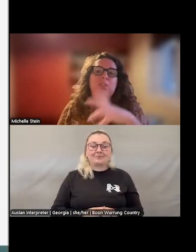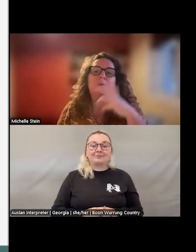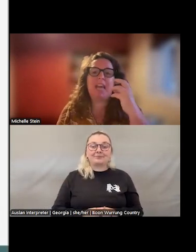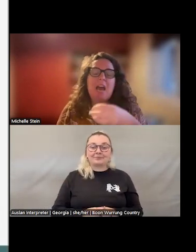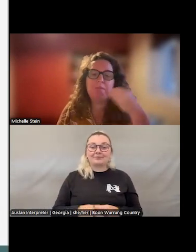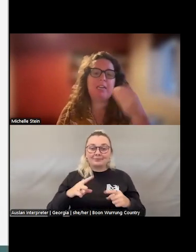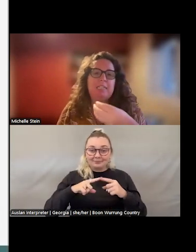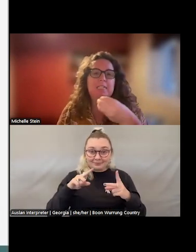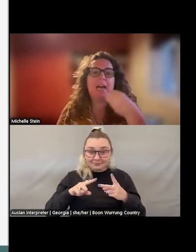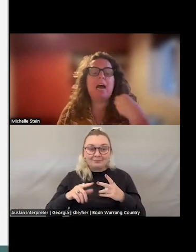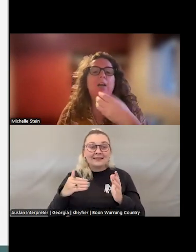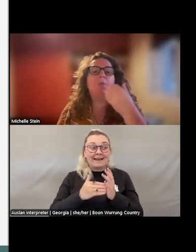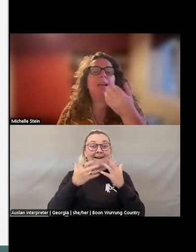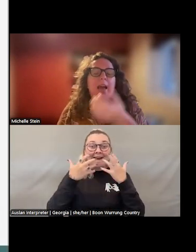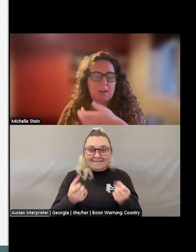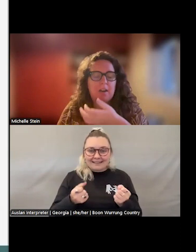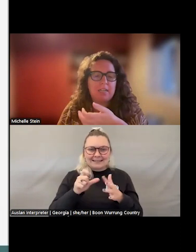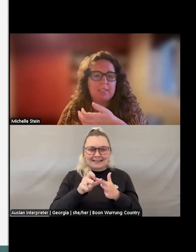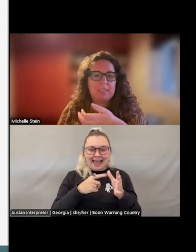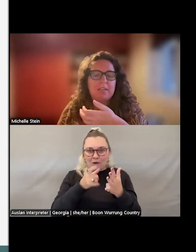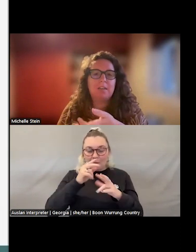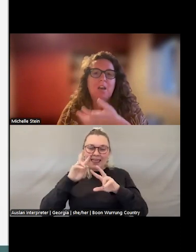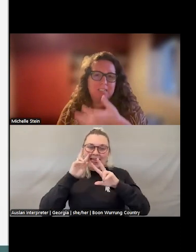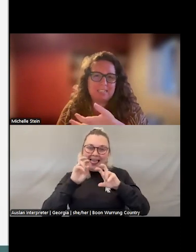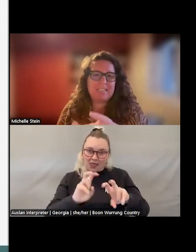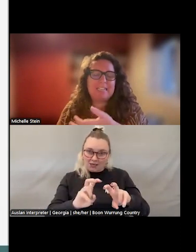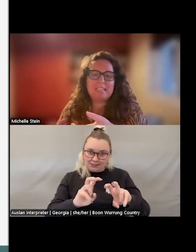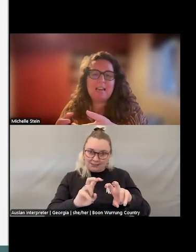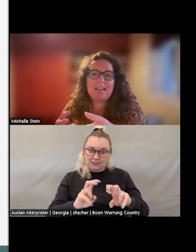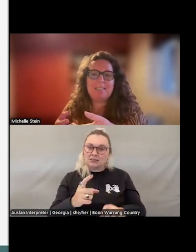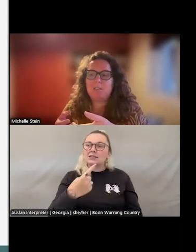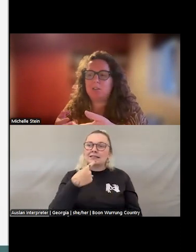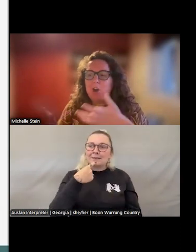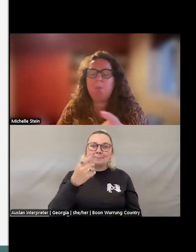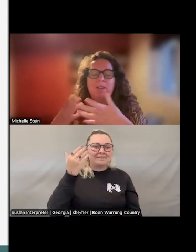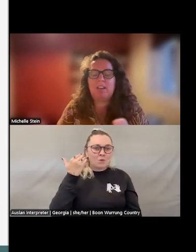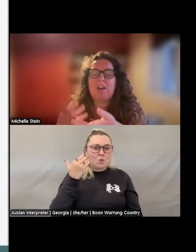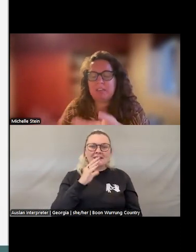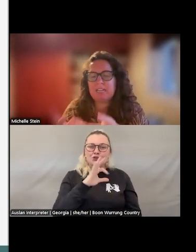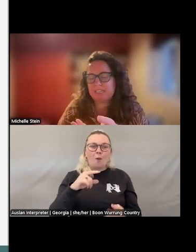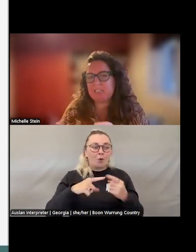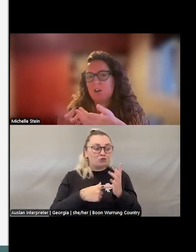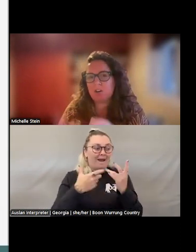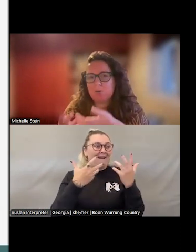Once we have that data, how can we analyse that? There is no point having the data on